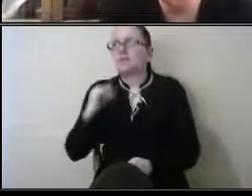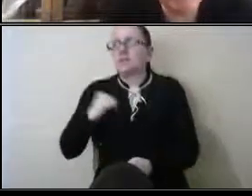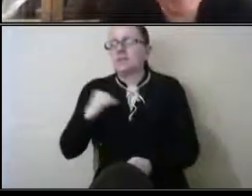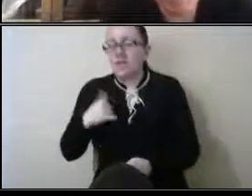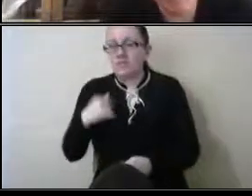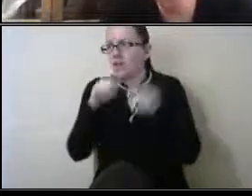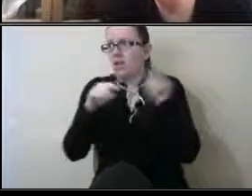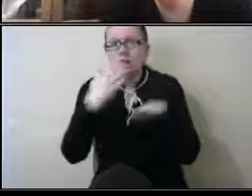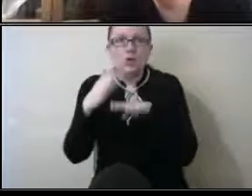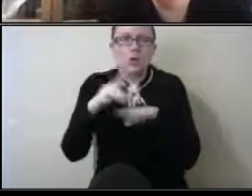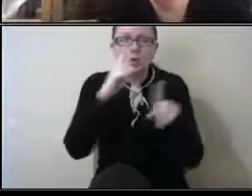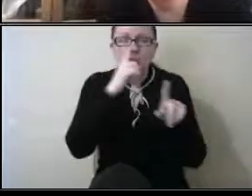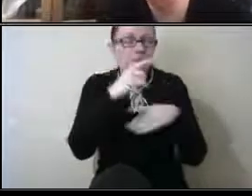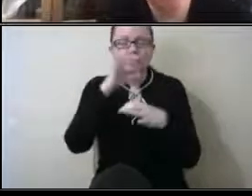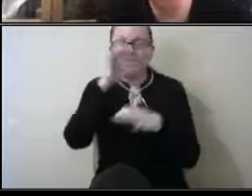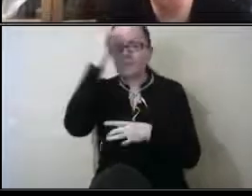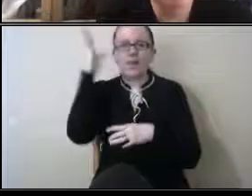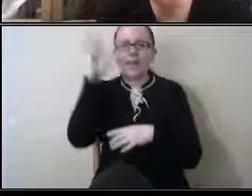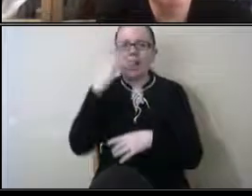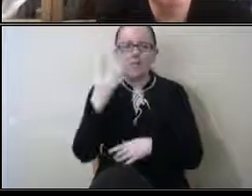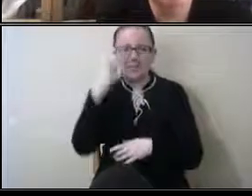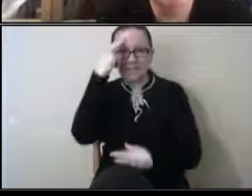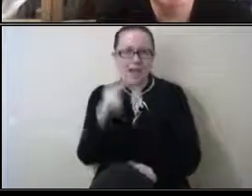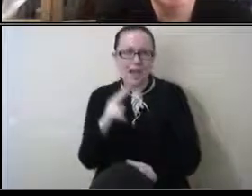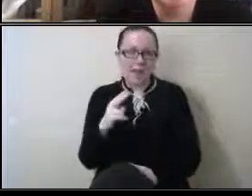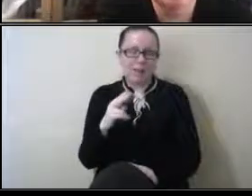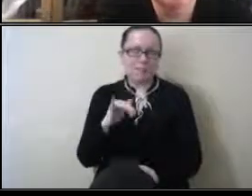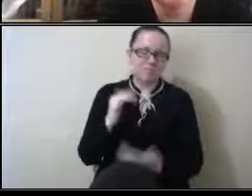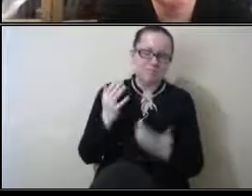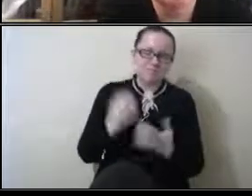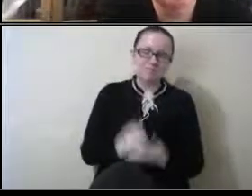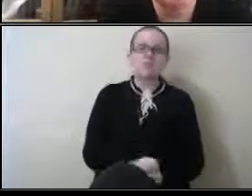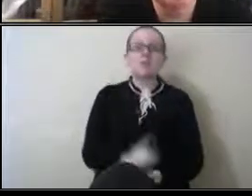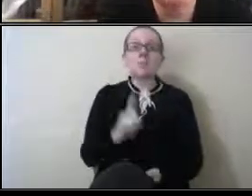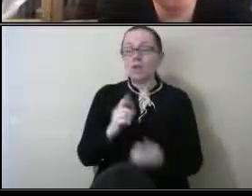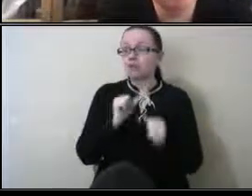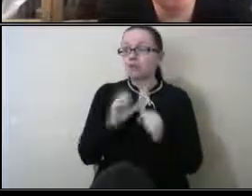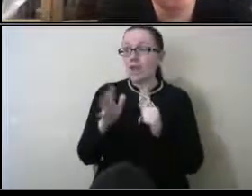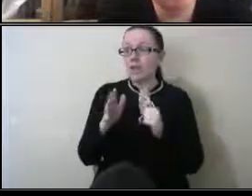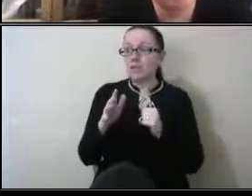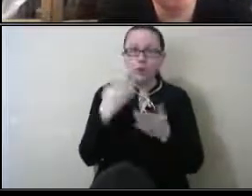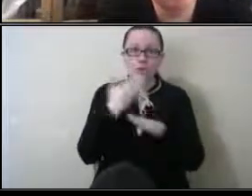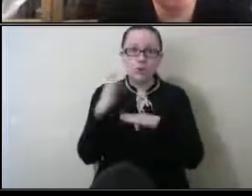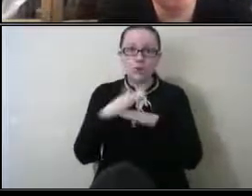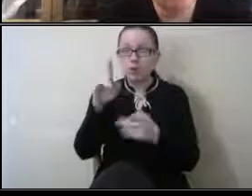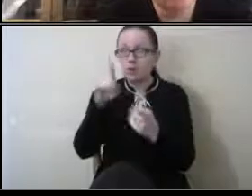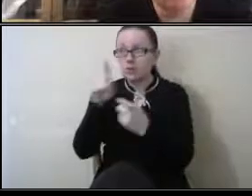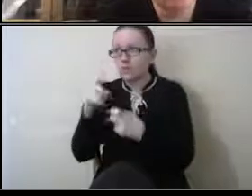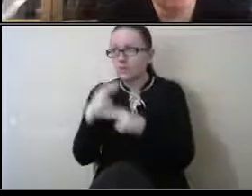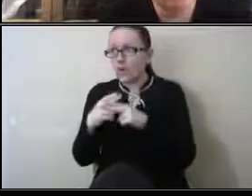another story um but it's great you bring in all these seasonal staff with a whole range of skills